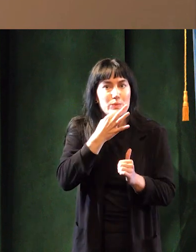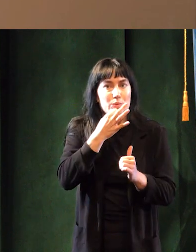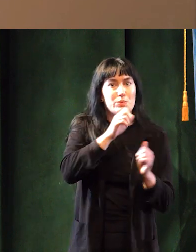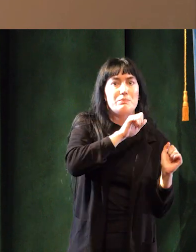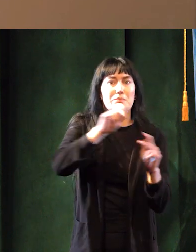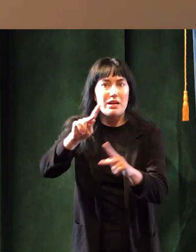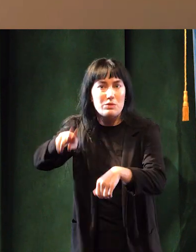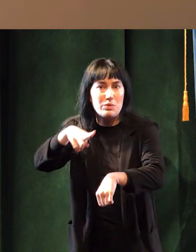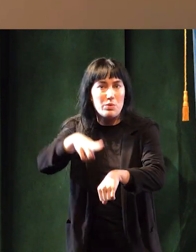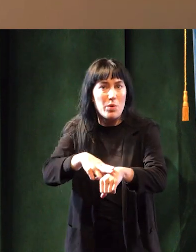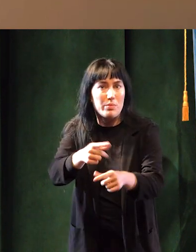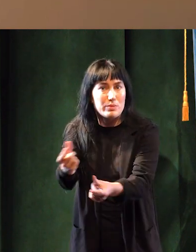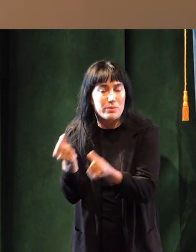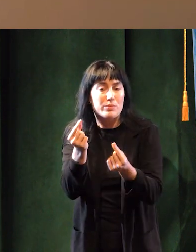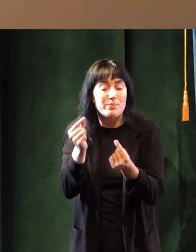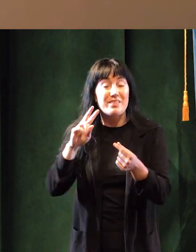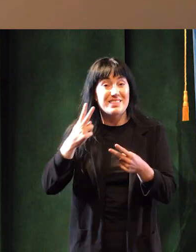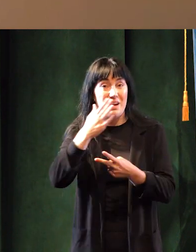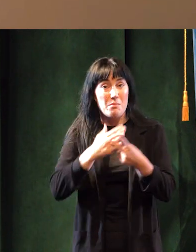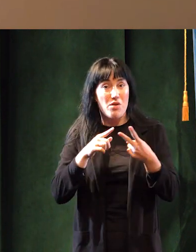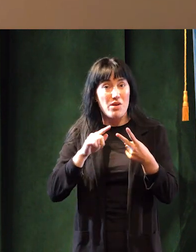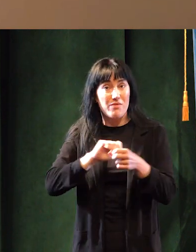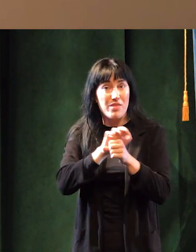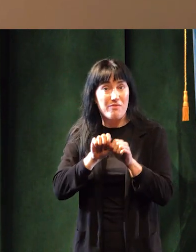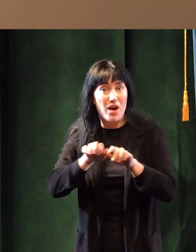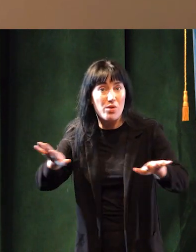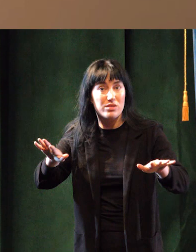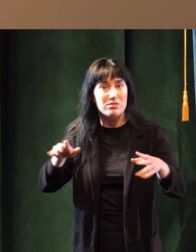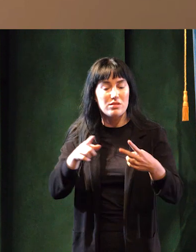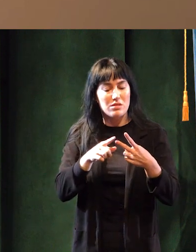normal and the second aspect of this virus that is just as bad is that we